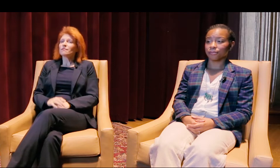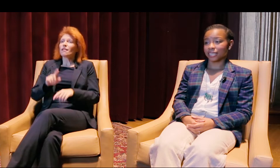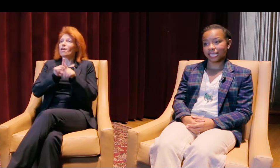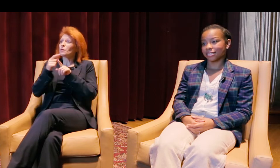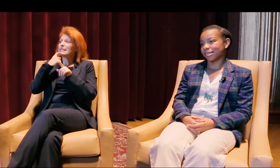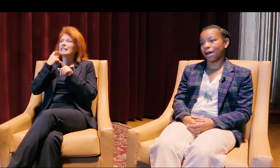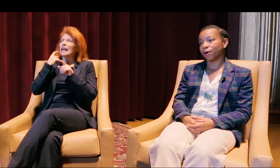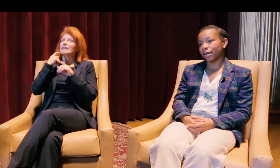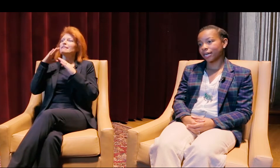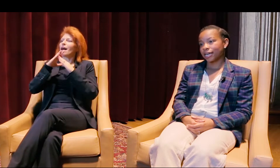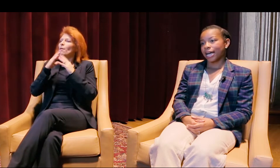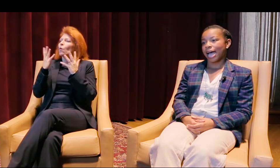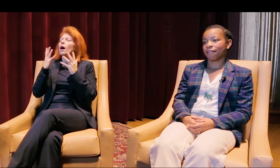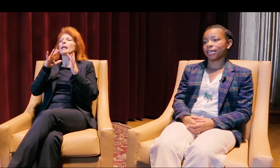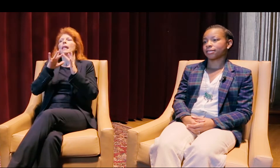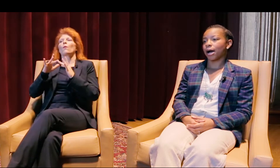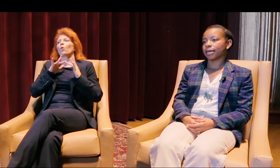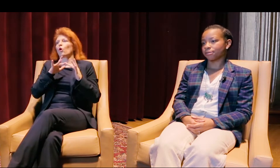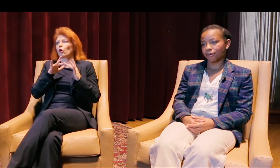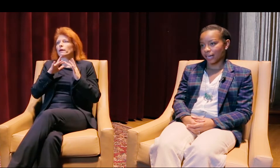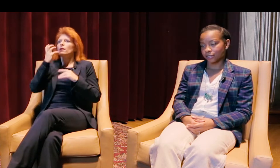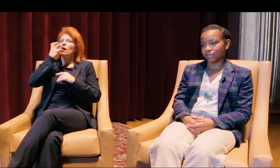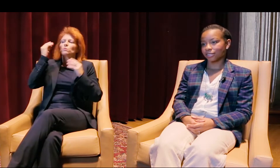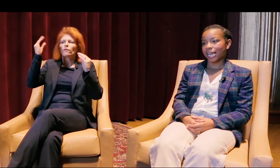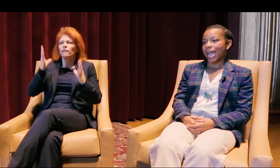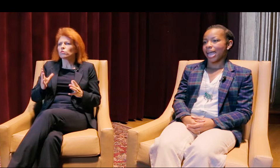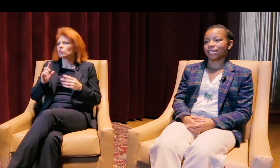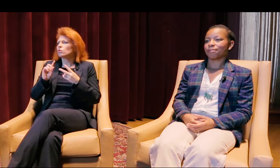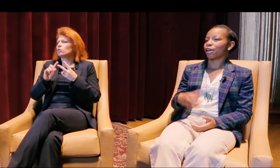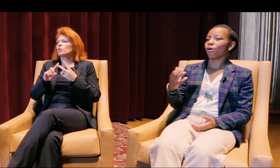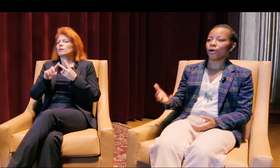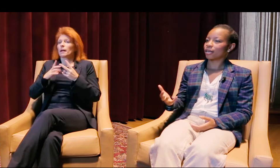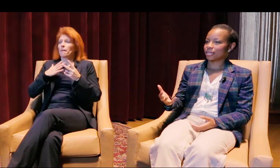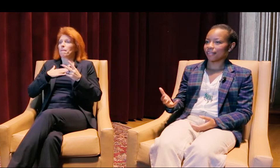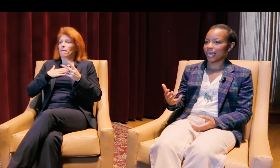the biggest thing is the network. Having some awesome professors and my cohort